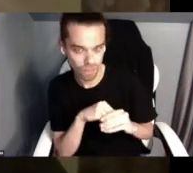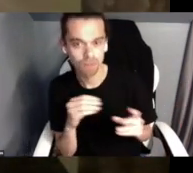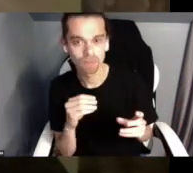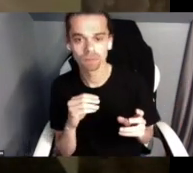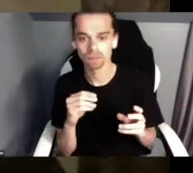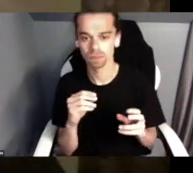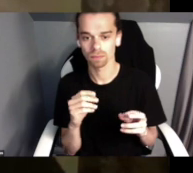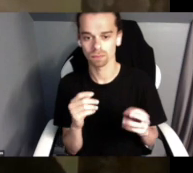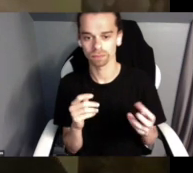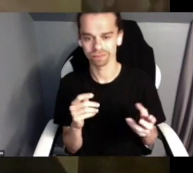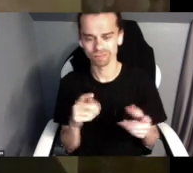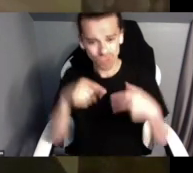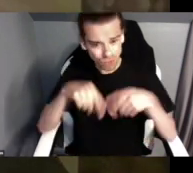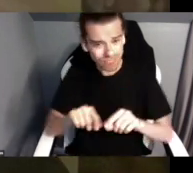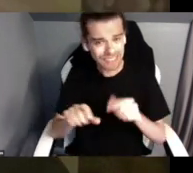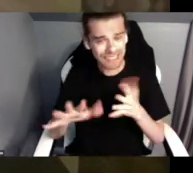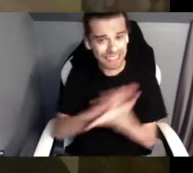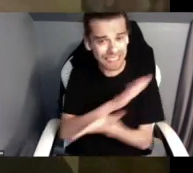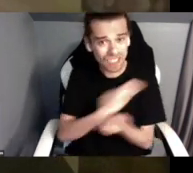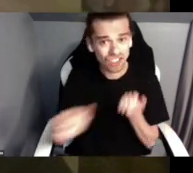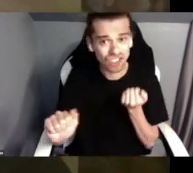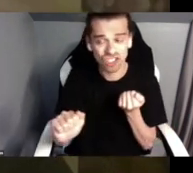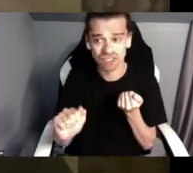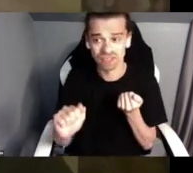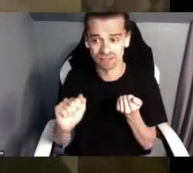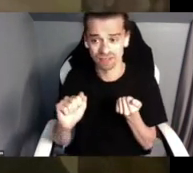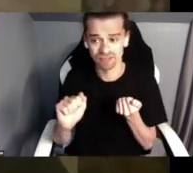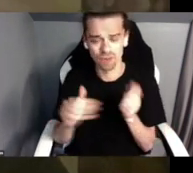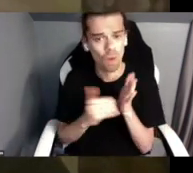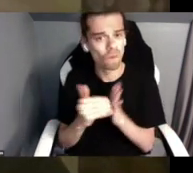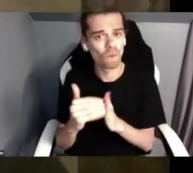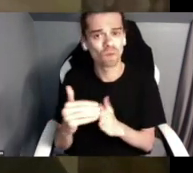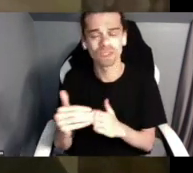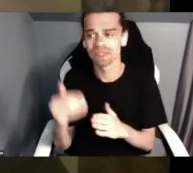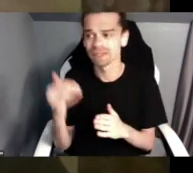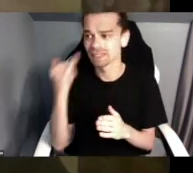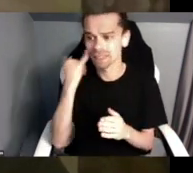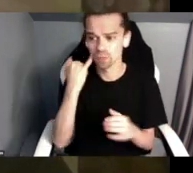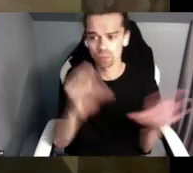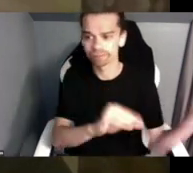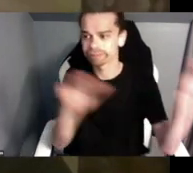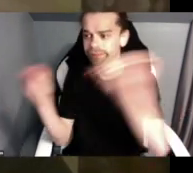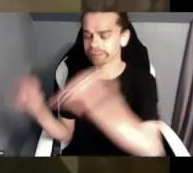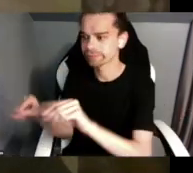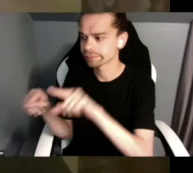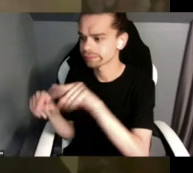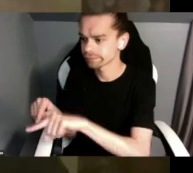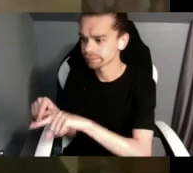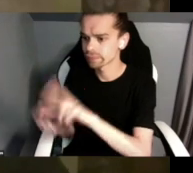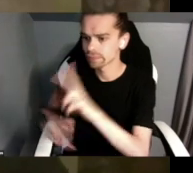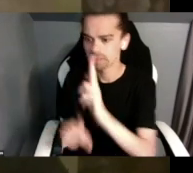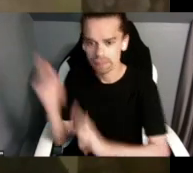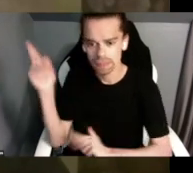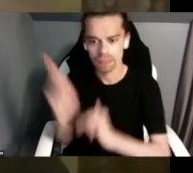disasters are often relocated when the building structure is damaged.